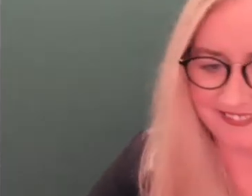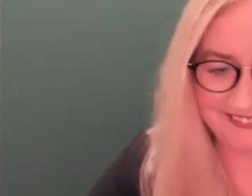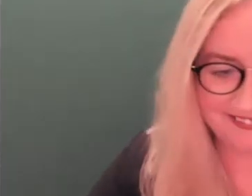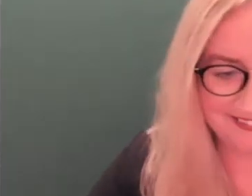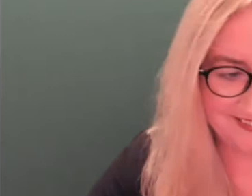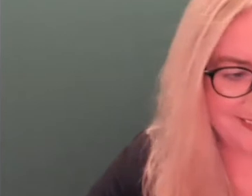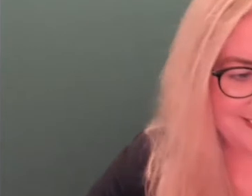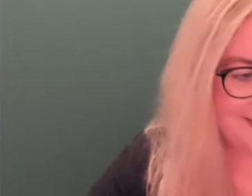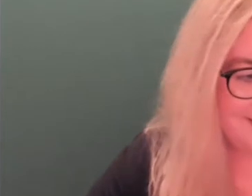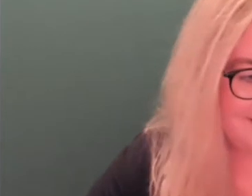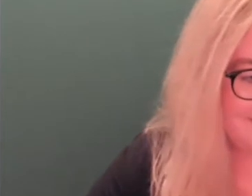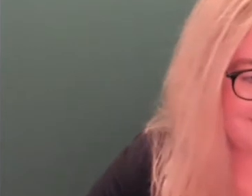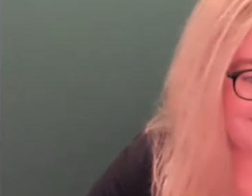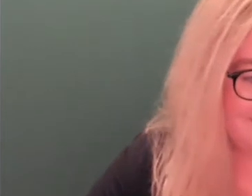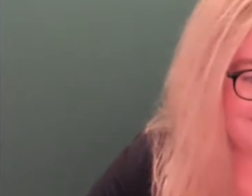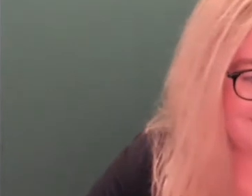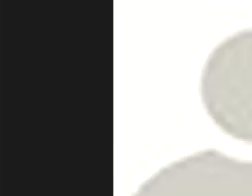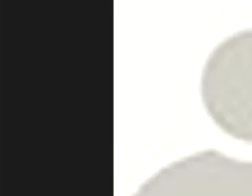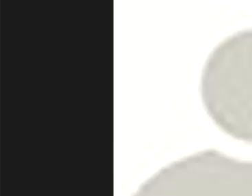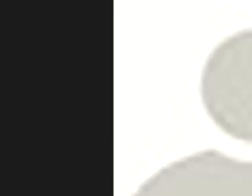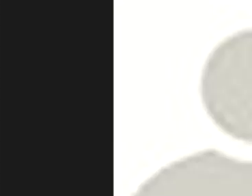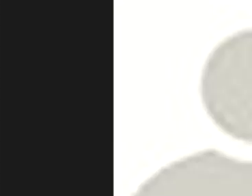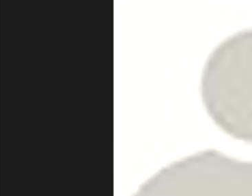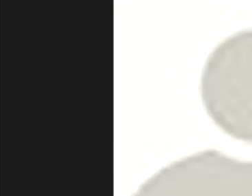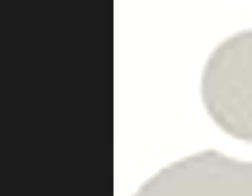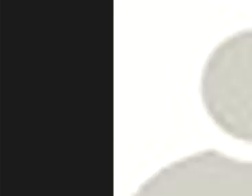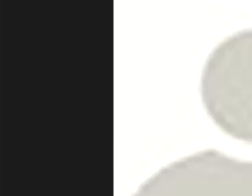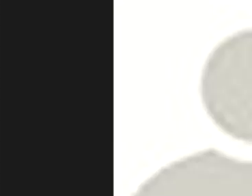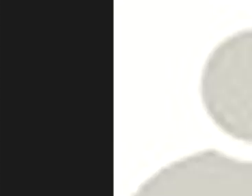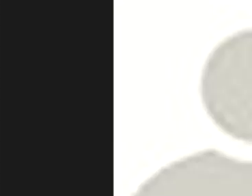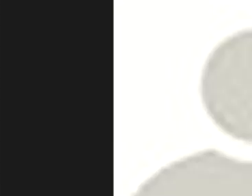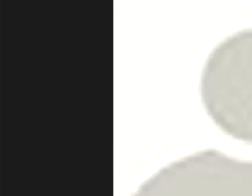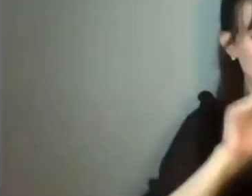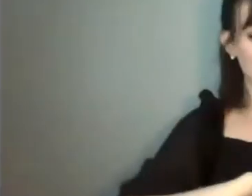will the introduction of this legislation impact on the way in which your sector currently works?